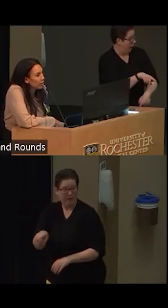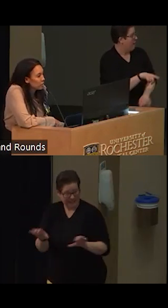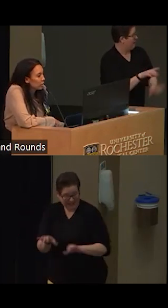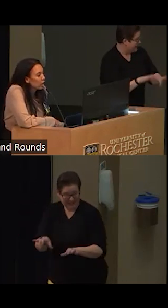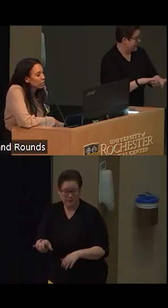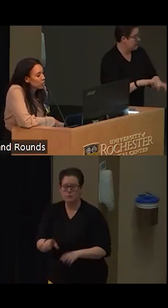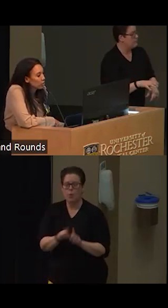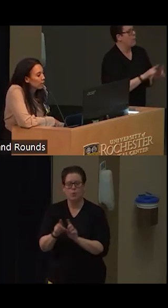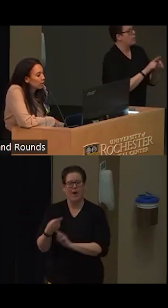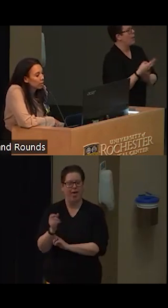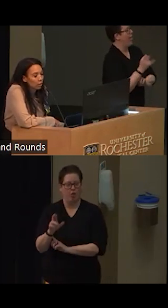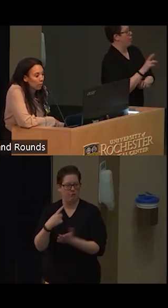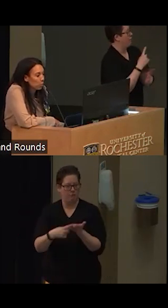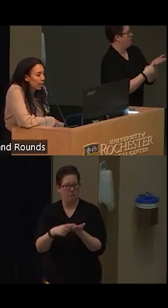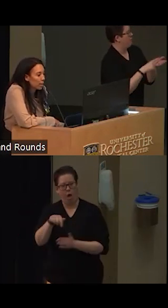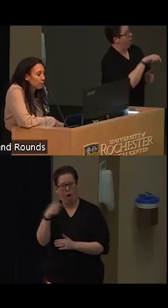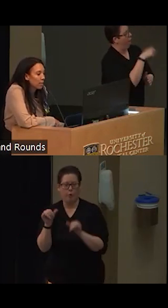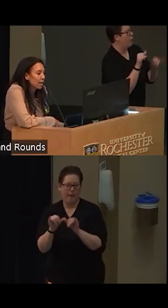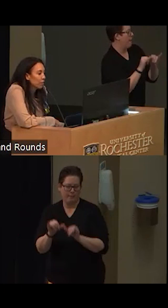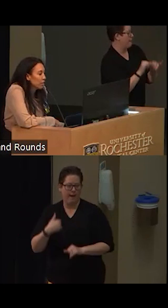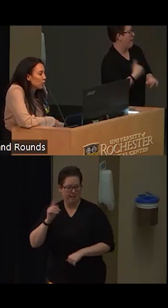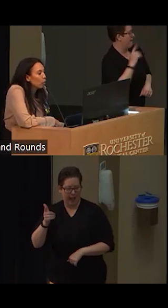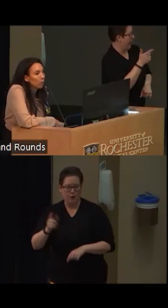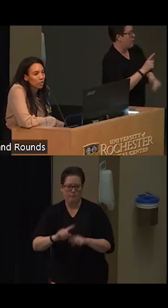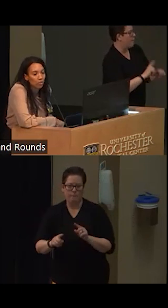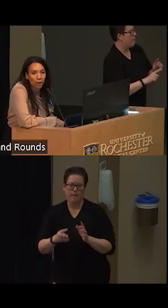Heather is going to talk to you about a little bit more next but it's confidence in coping with